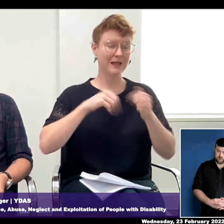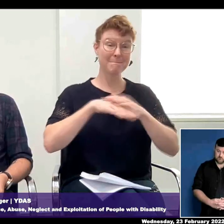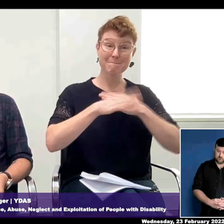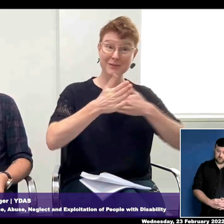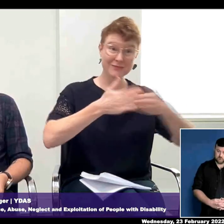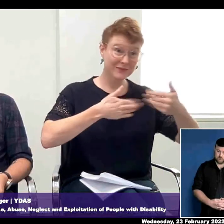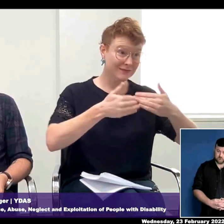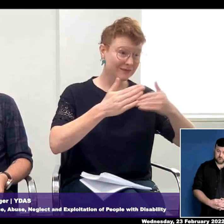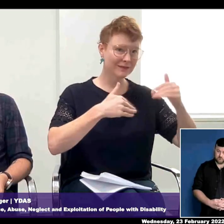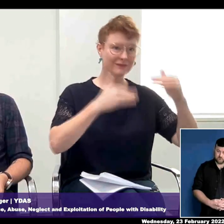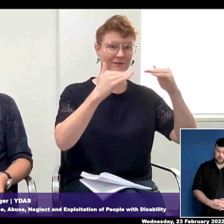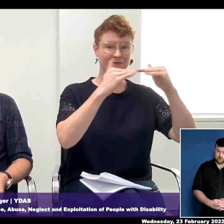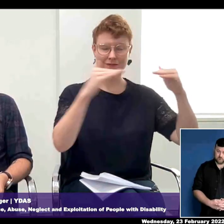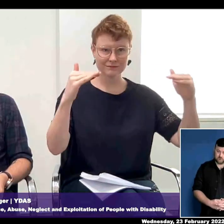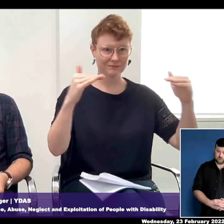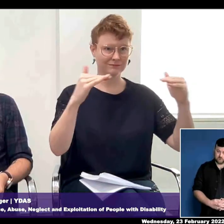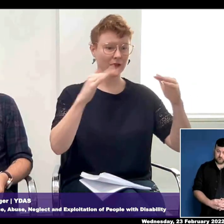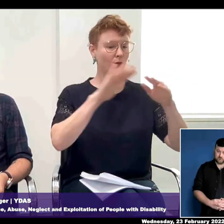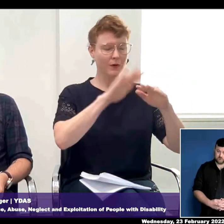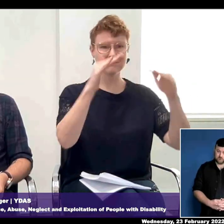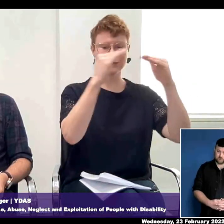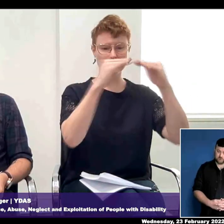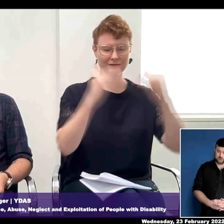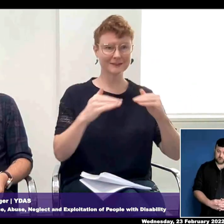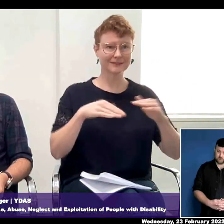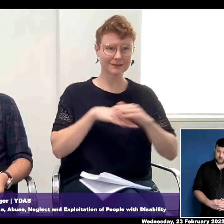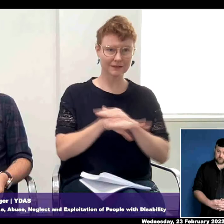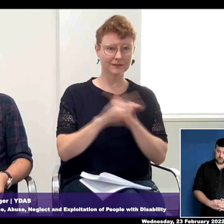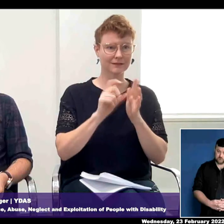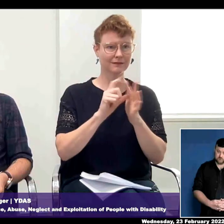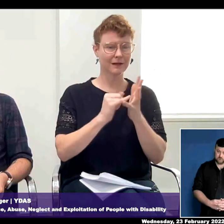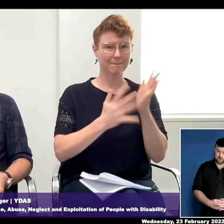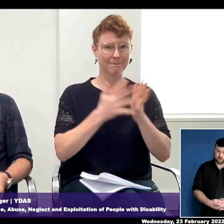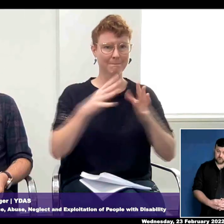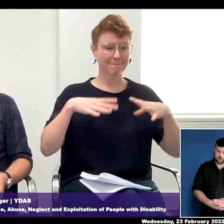working there as support staff, working at management levels - at all levels of the